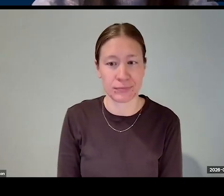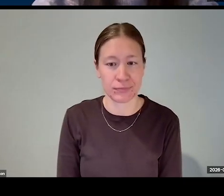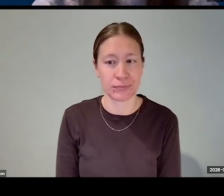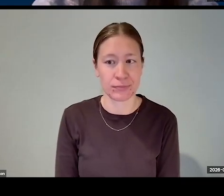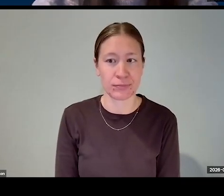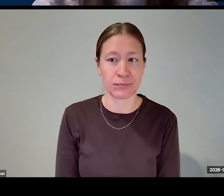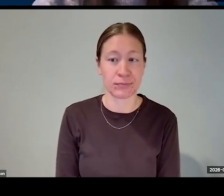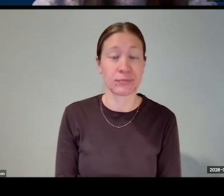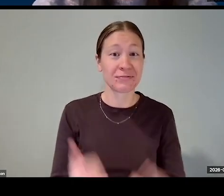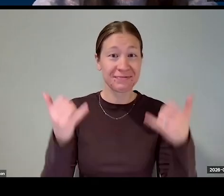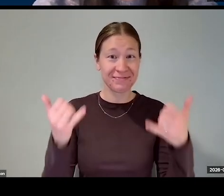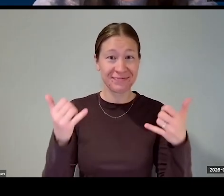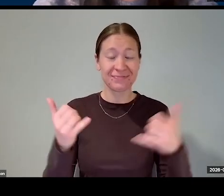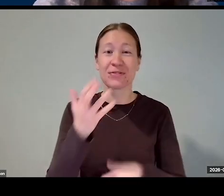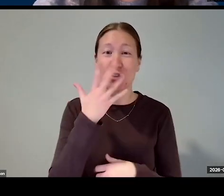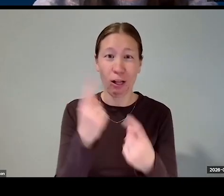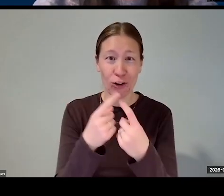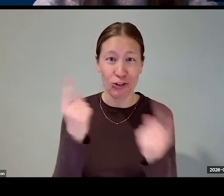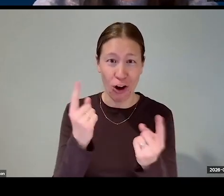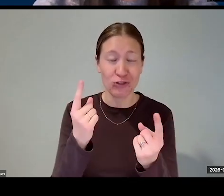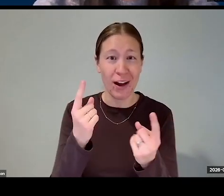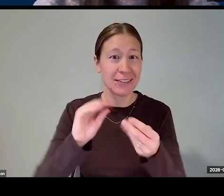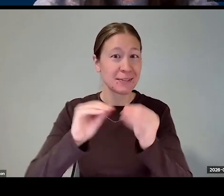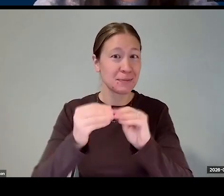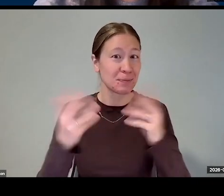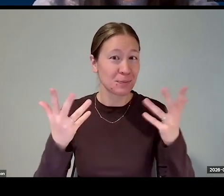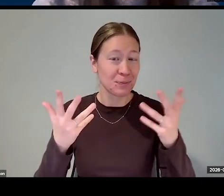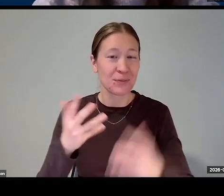And I can see that the color contrast ratio is 12.09.